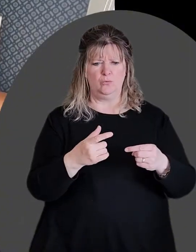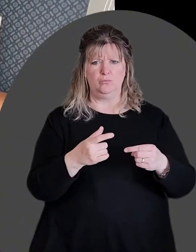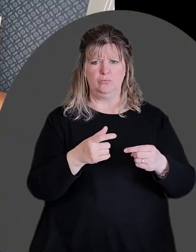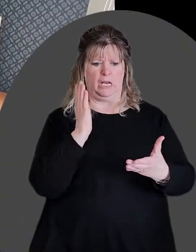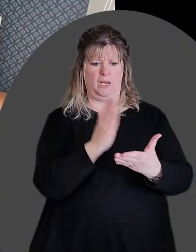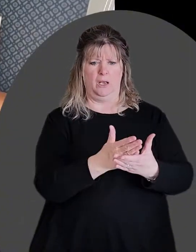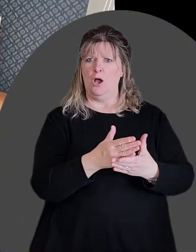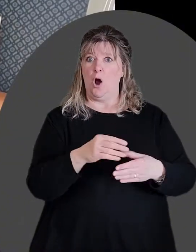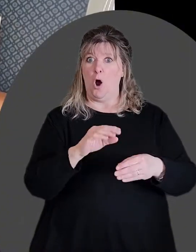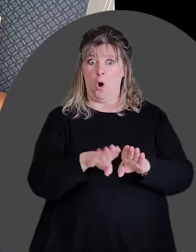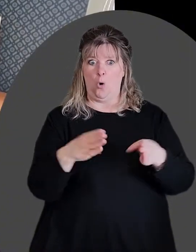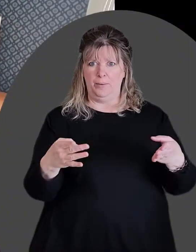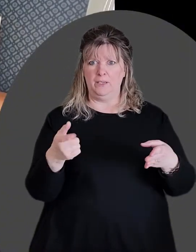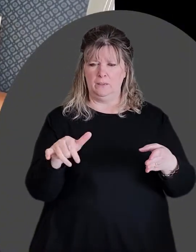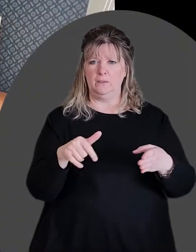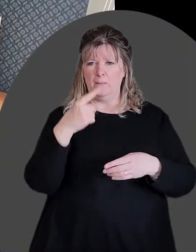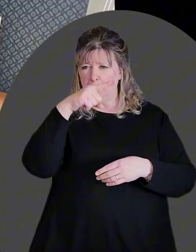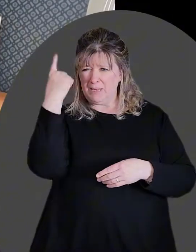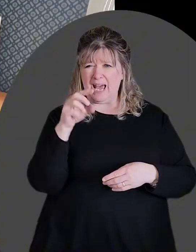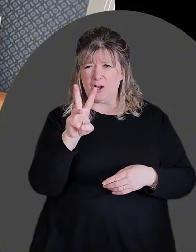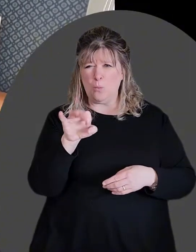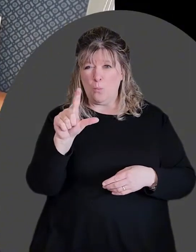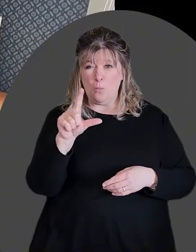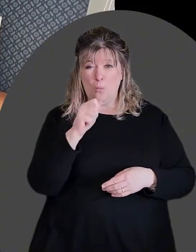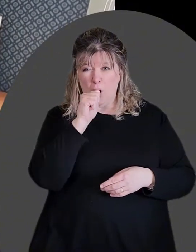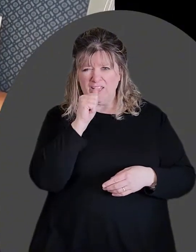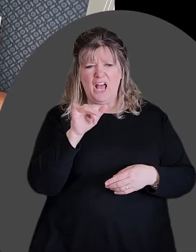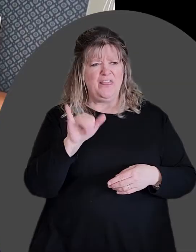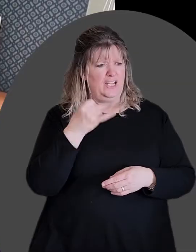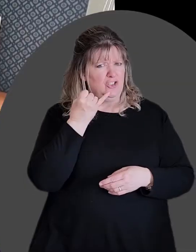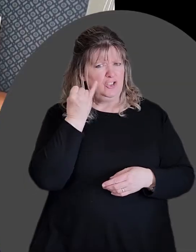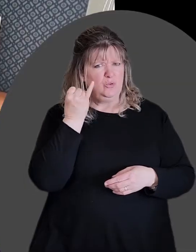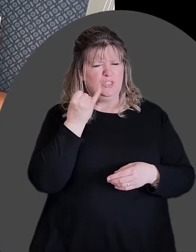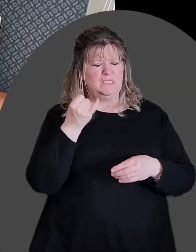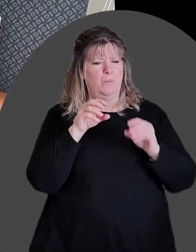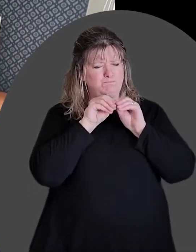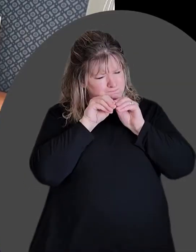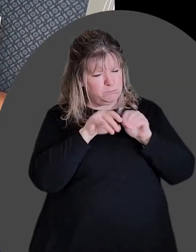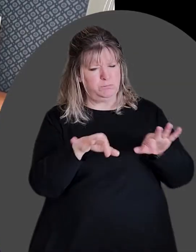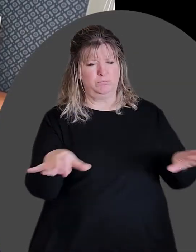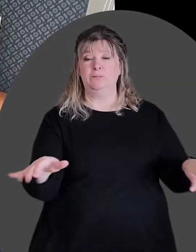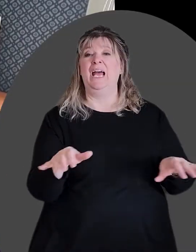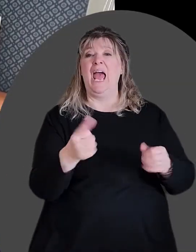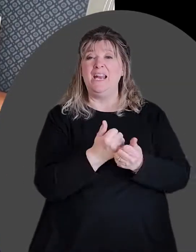that juice gets all over everything and it will turn anything it touches